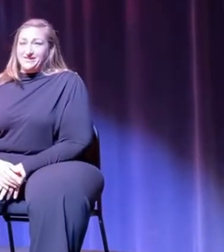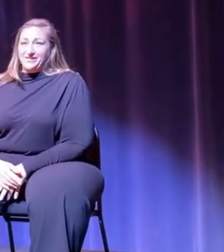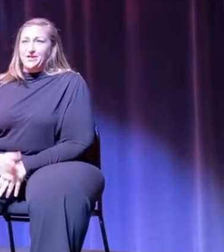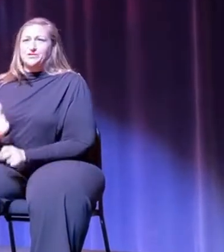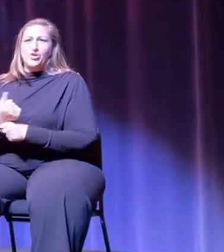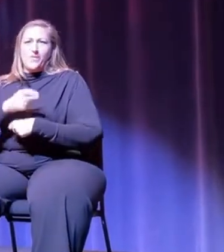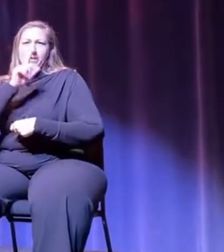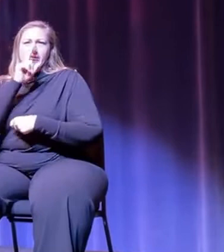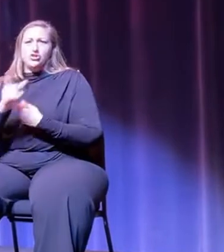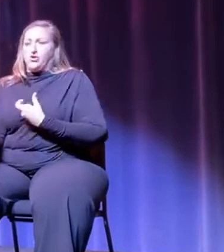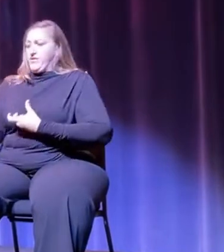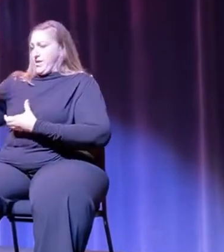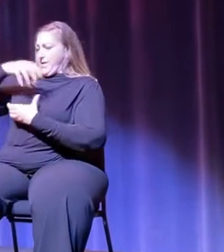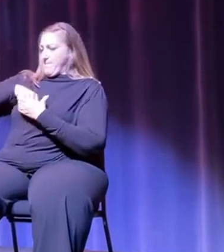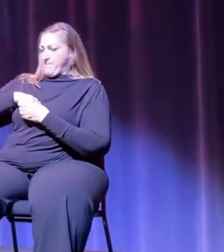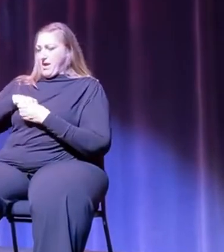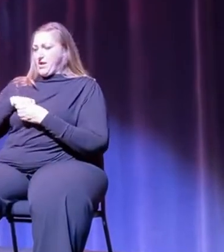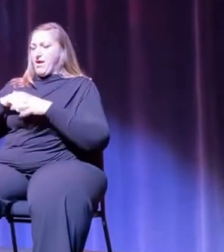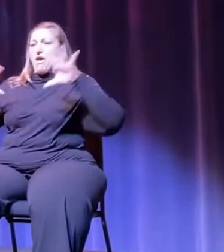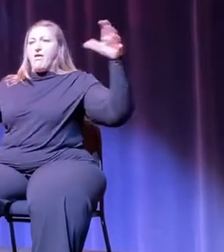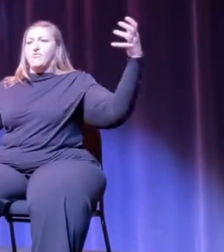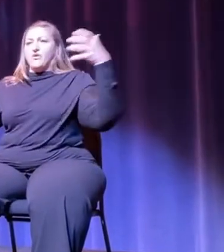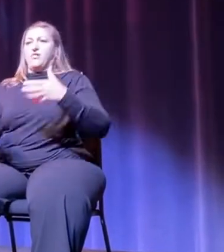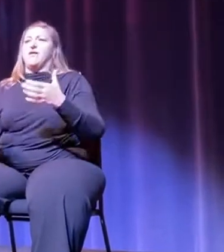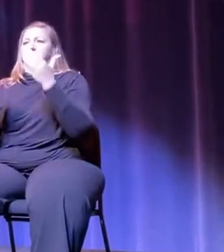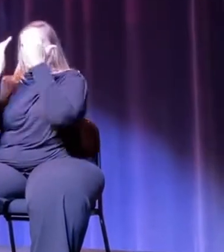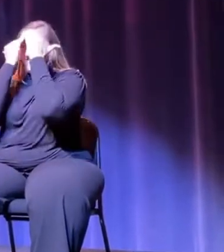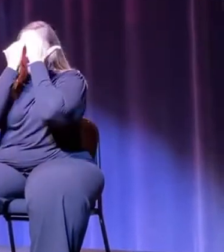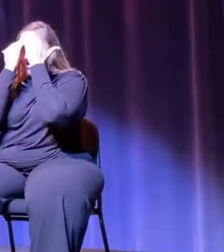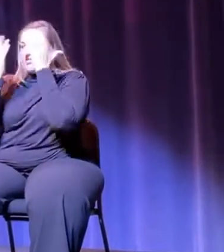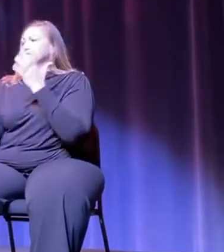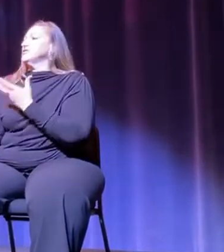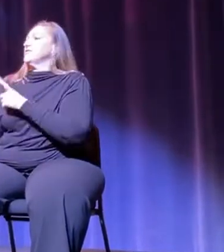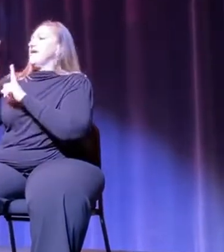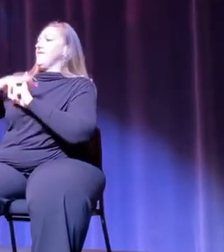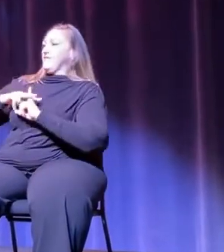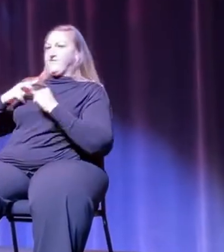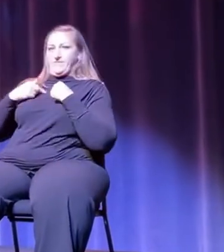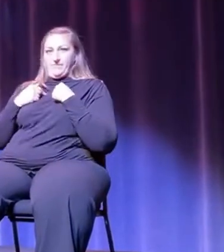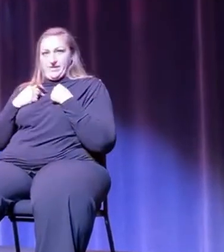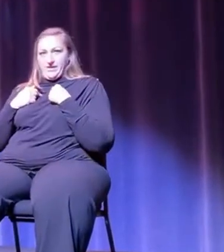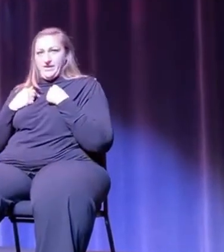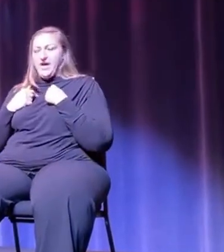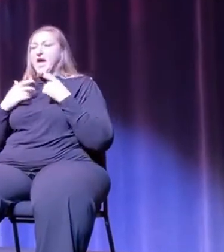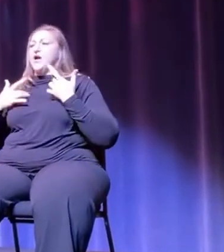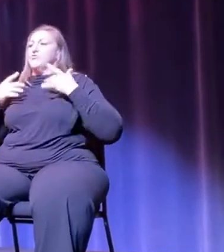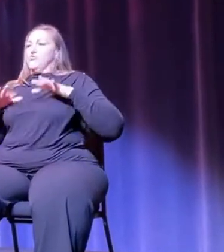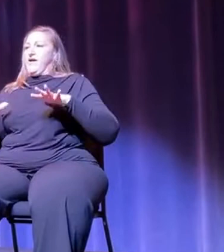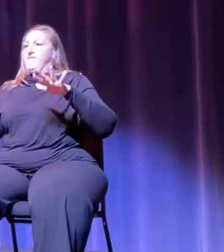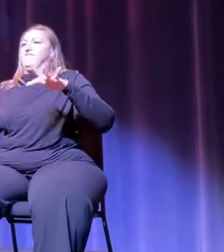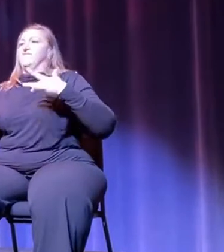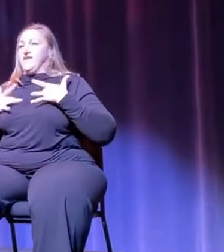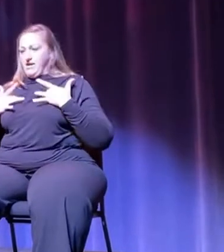that I embody the collective knowledge that they've imposed on me and that if you can feel that feeling, right,